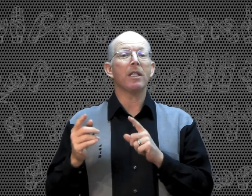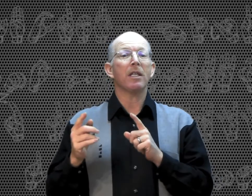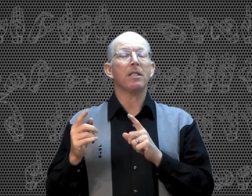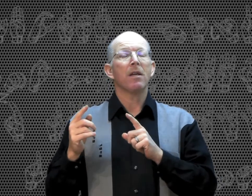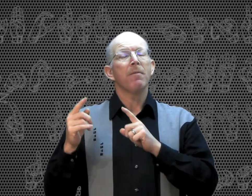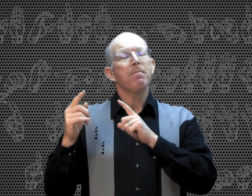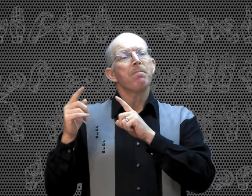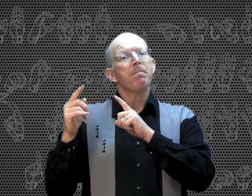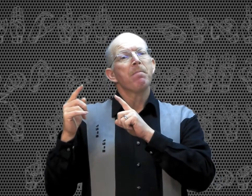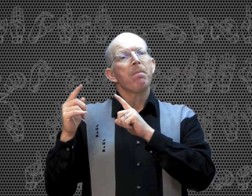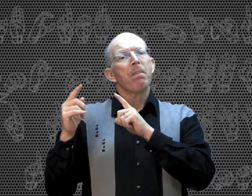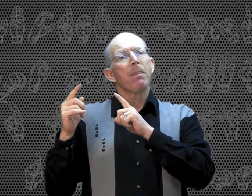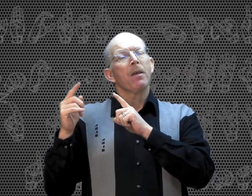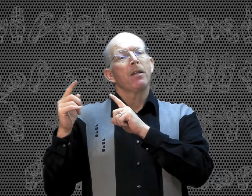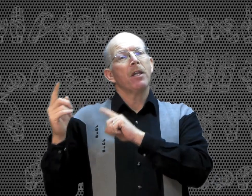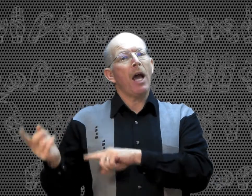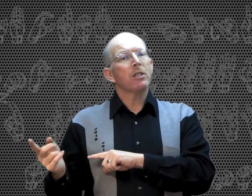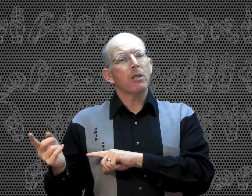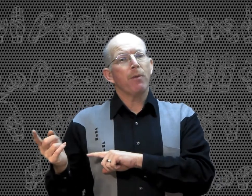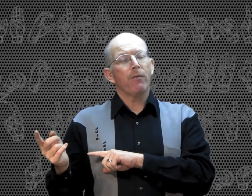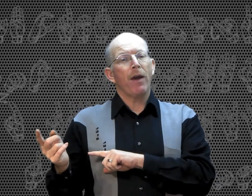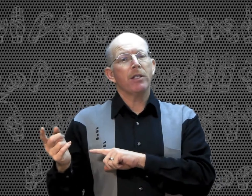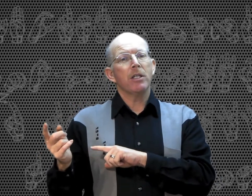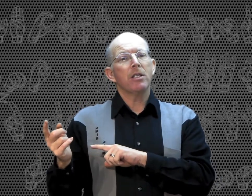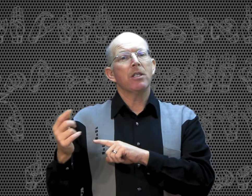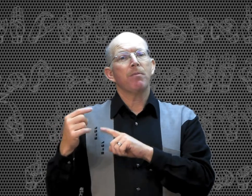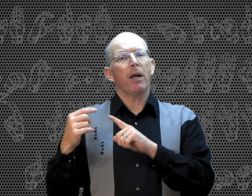So this is not just professions.